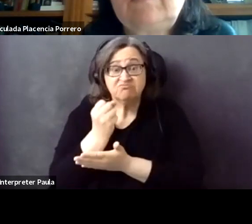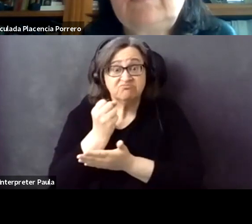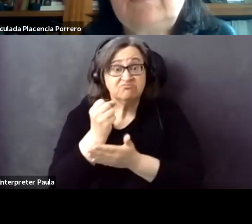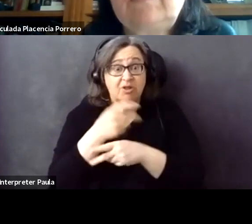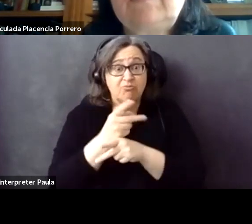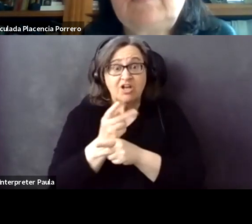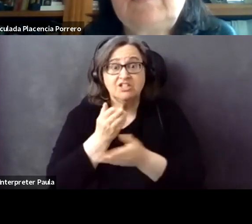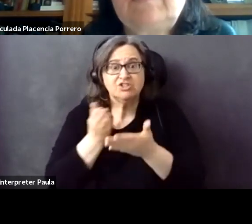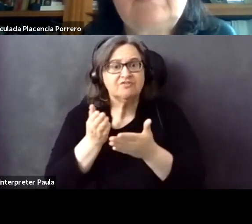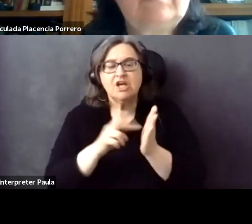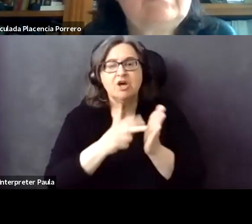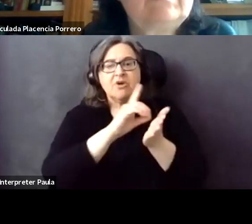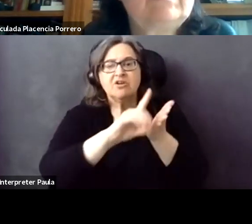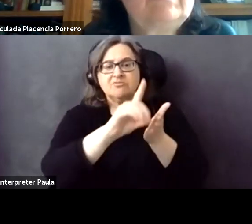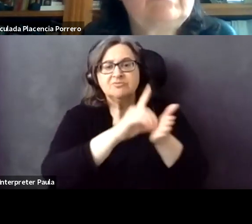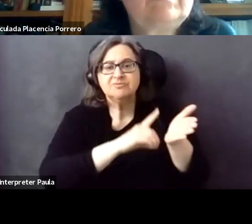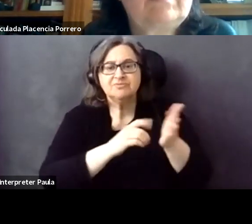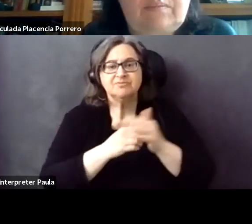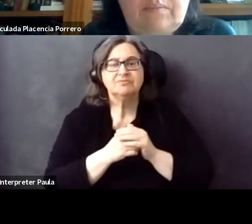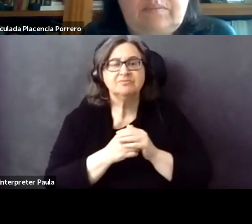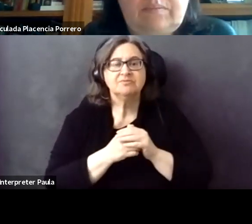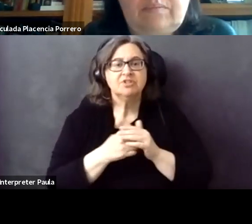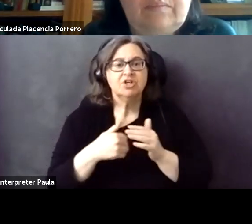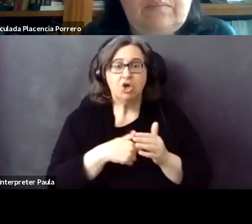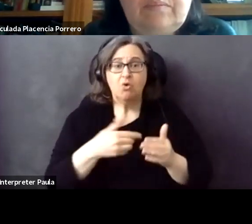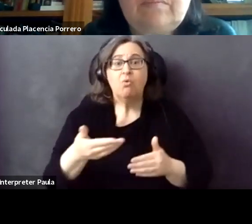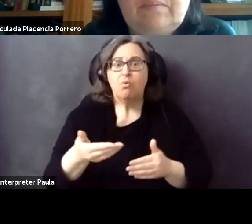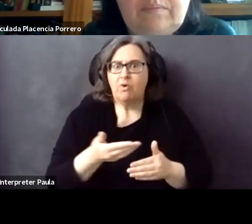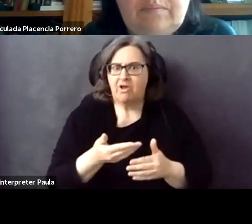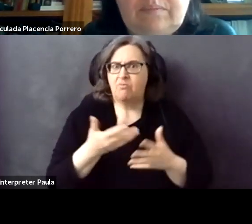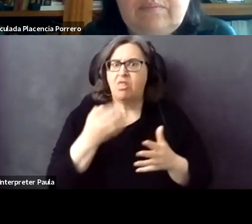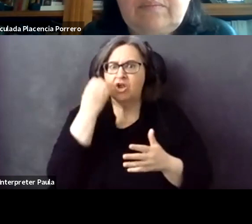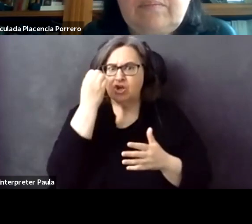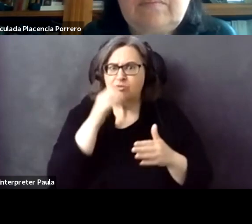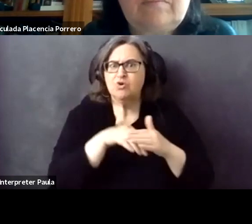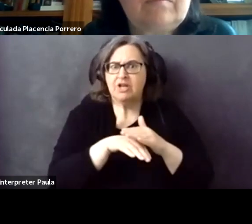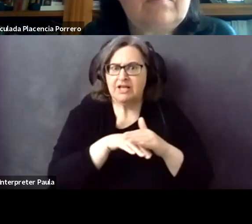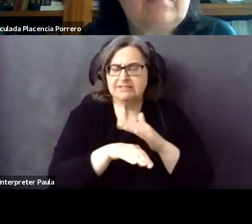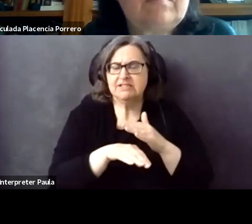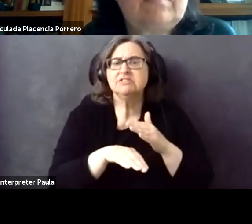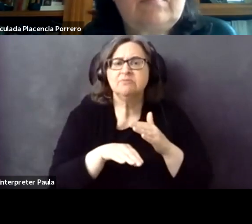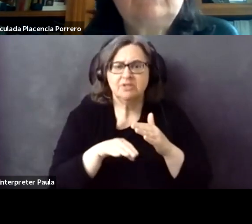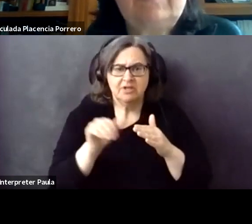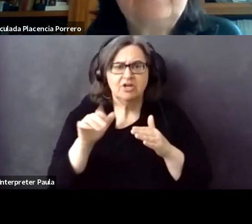and if not a consumers can access and services , we are facing discrimination. We it